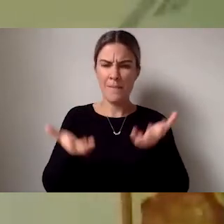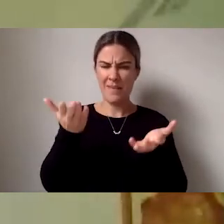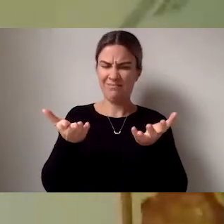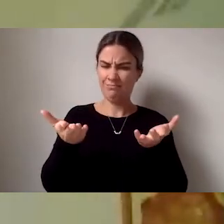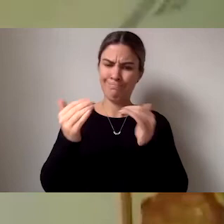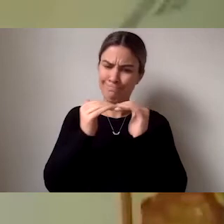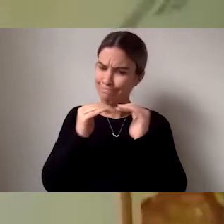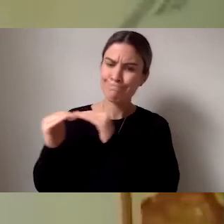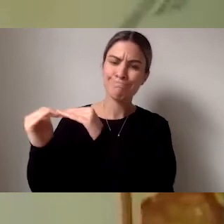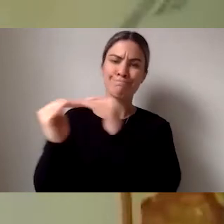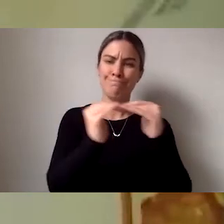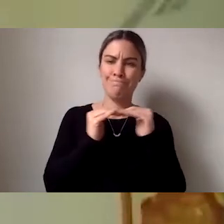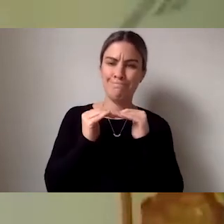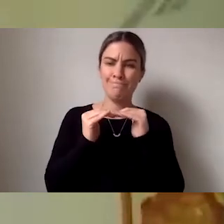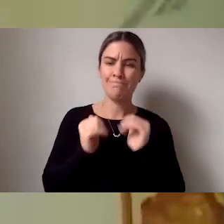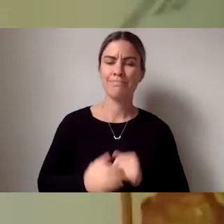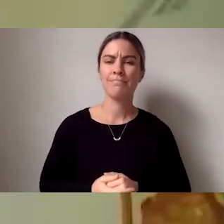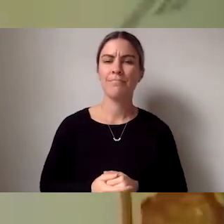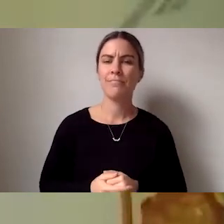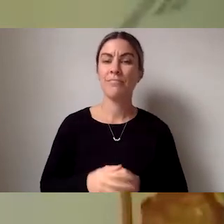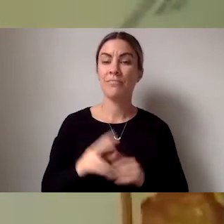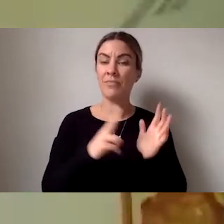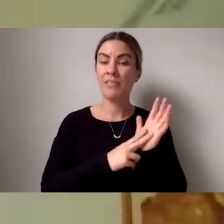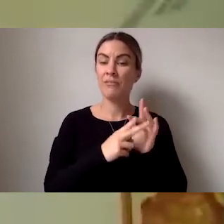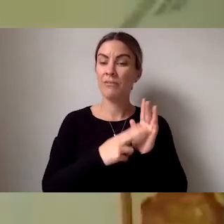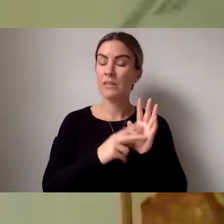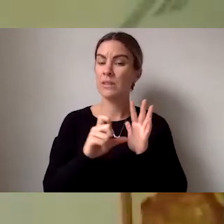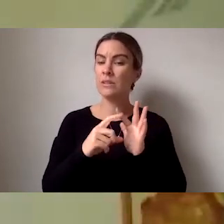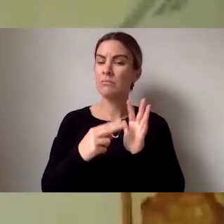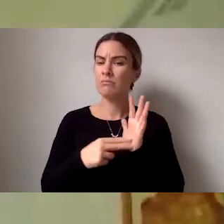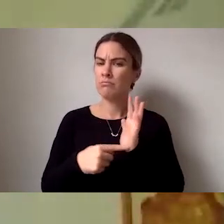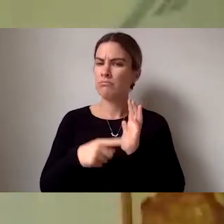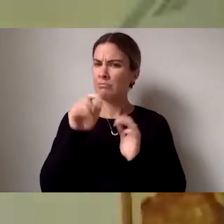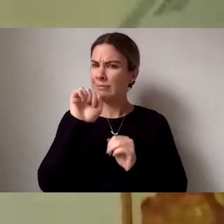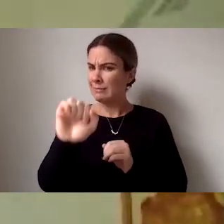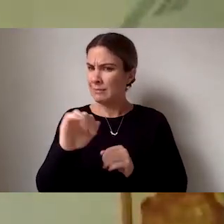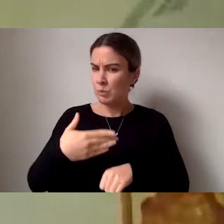Vincent brings his experience of working in community support and development to the arts and to us today.